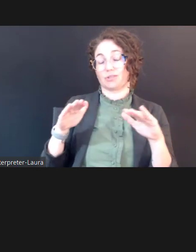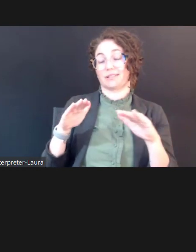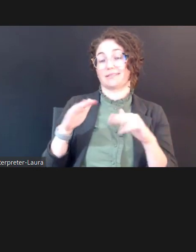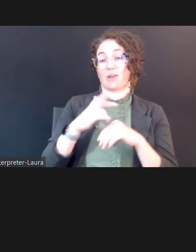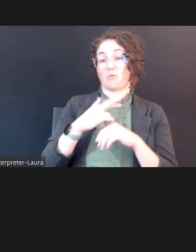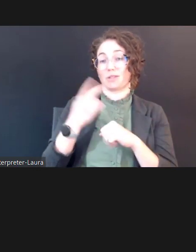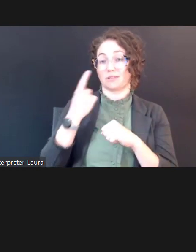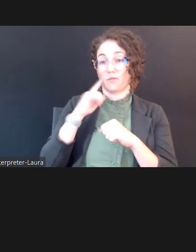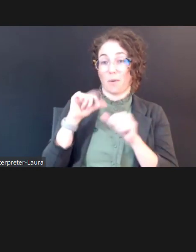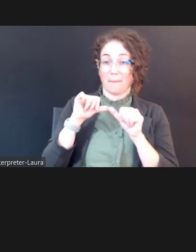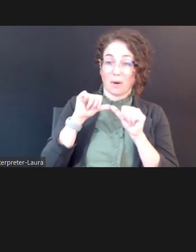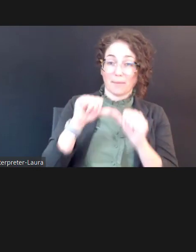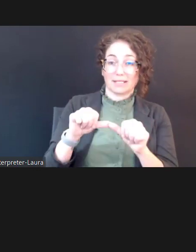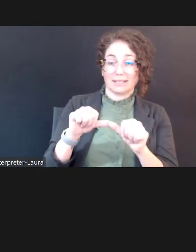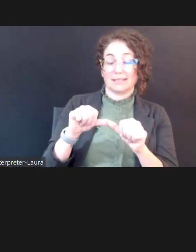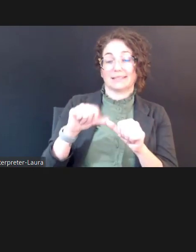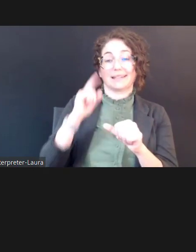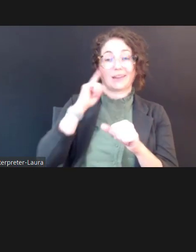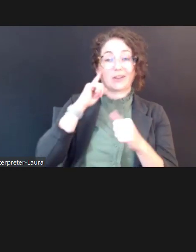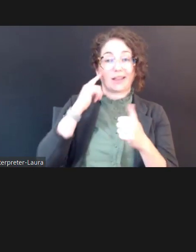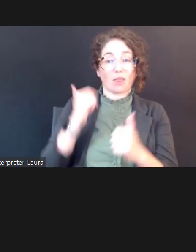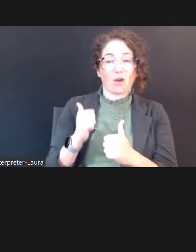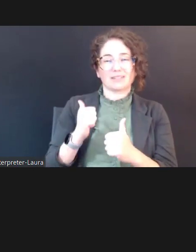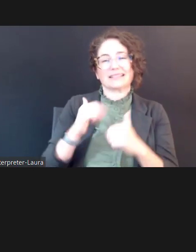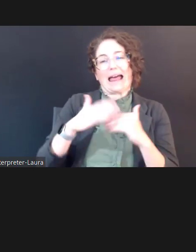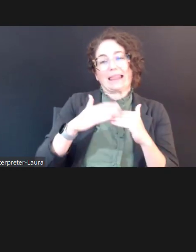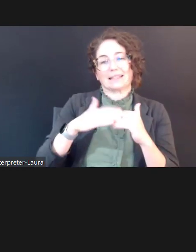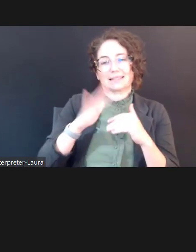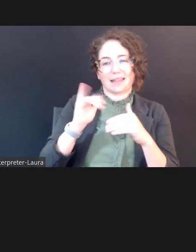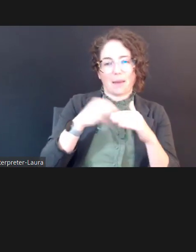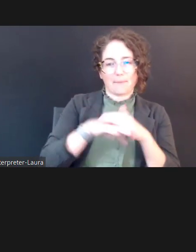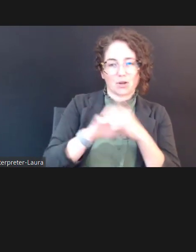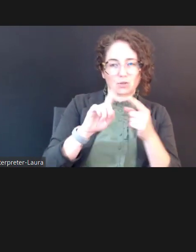that birth to 3-year-old range, because it is accurate and it's feasible.